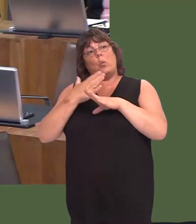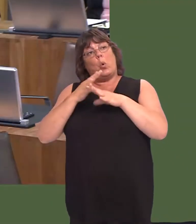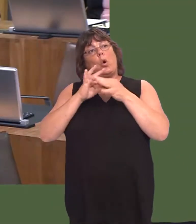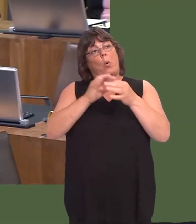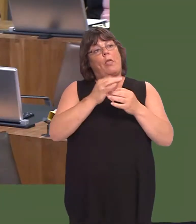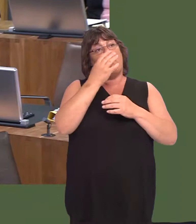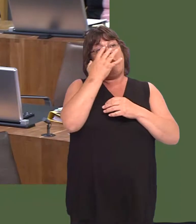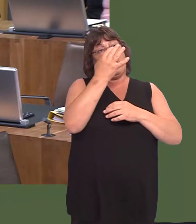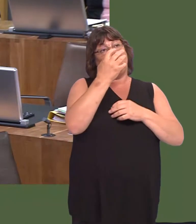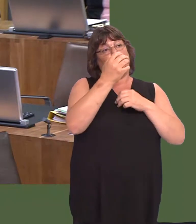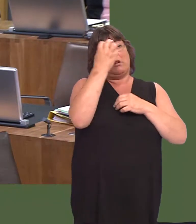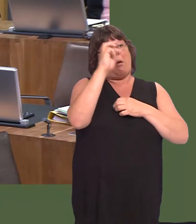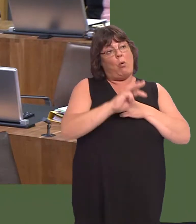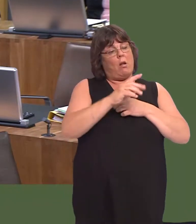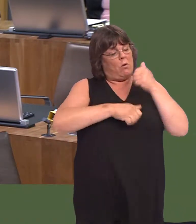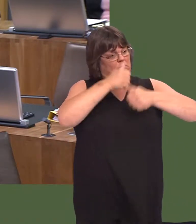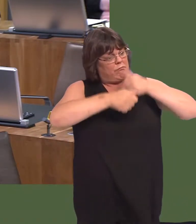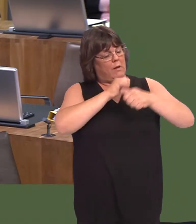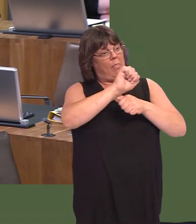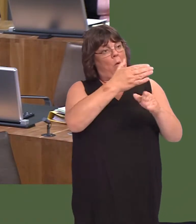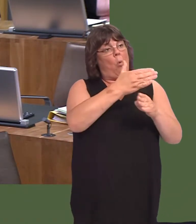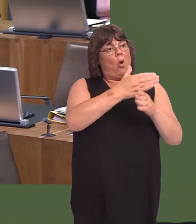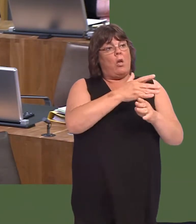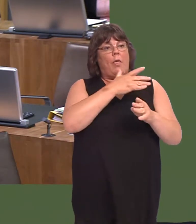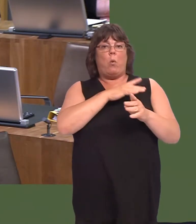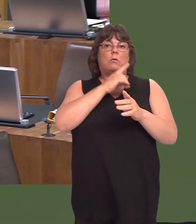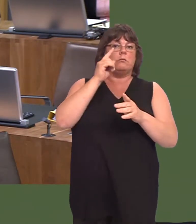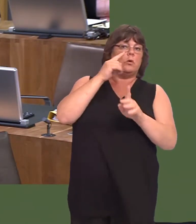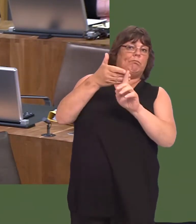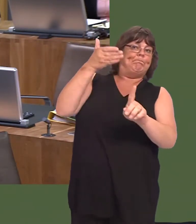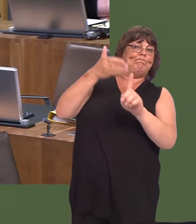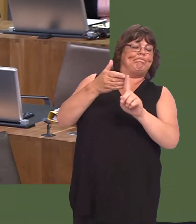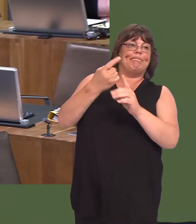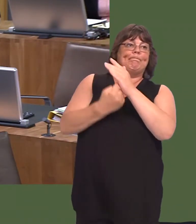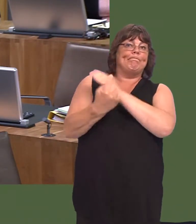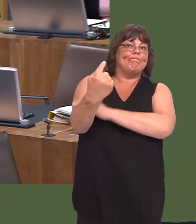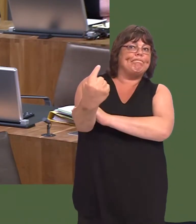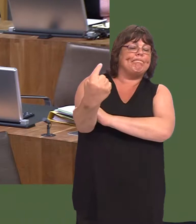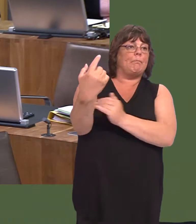I commend what Age Cymru are doing to ensure that isolation, firstly, is recognised as